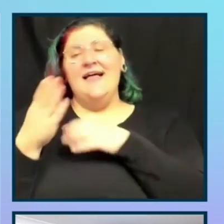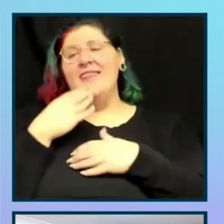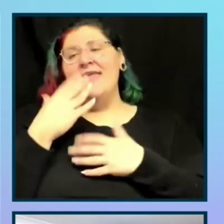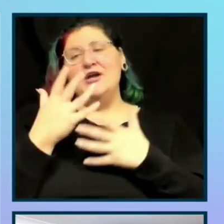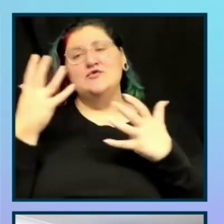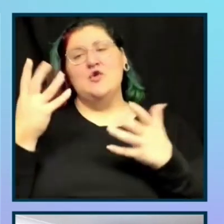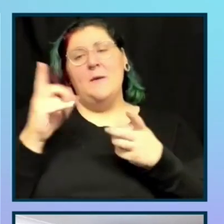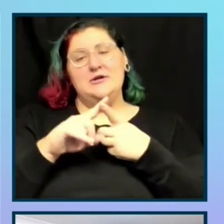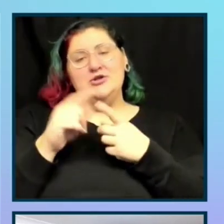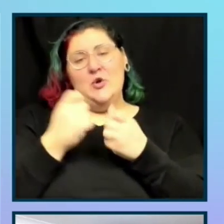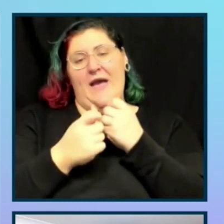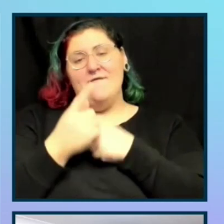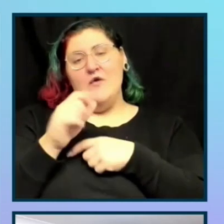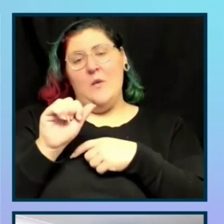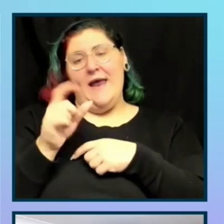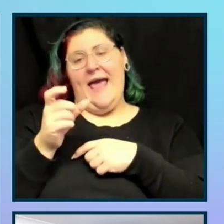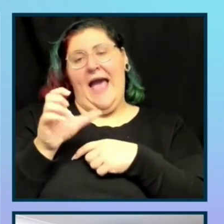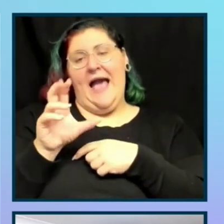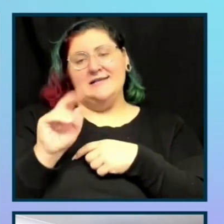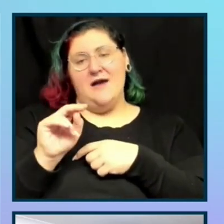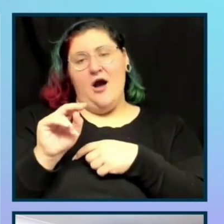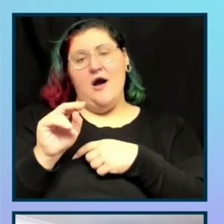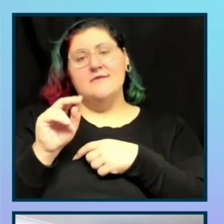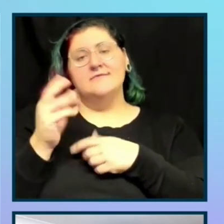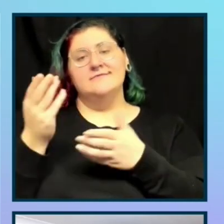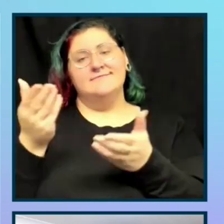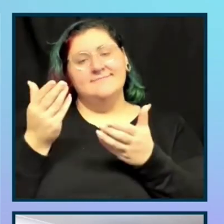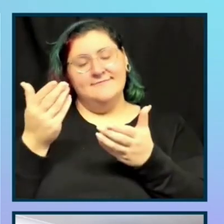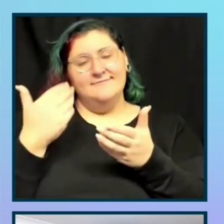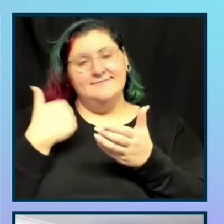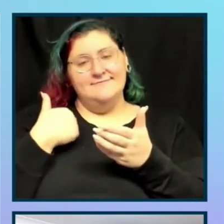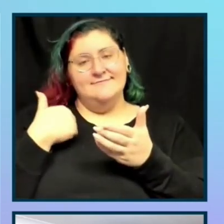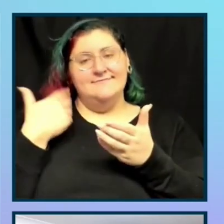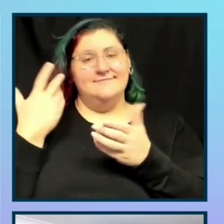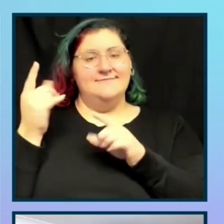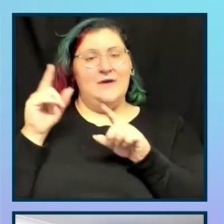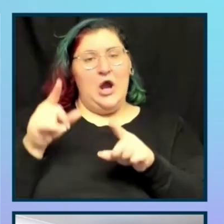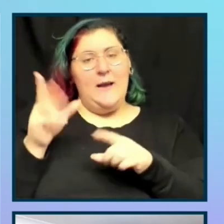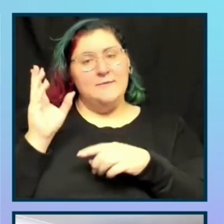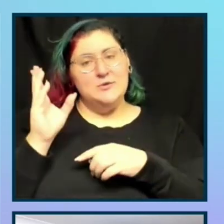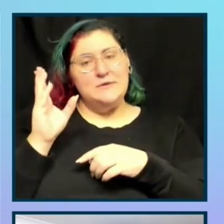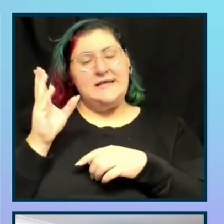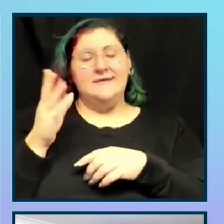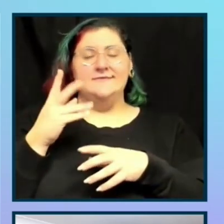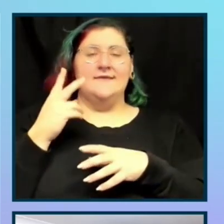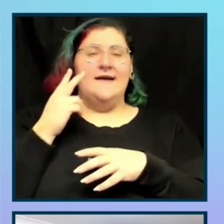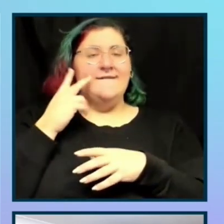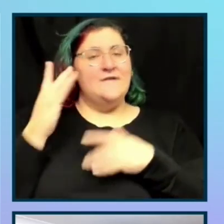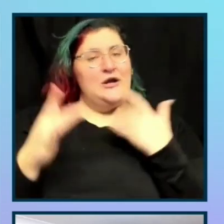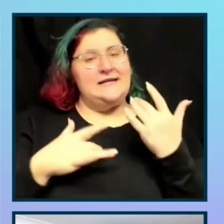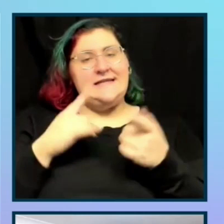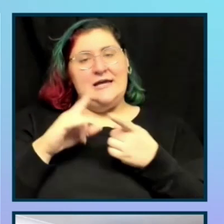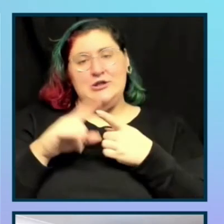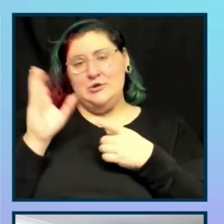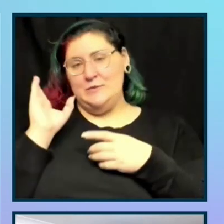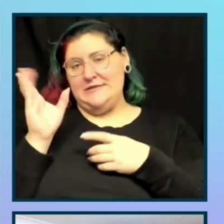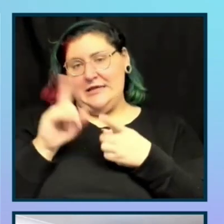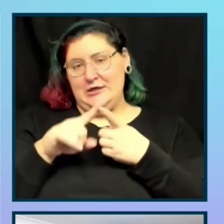and very much looking forward to, you know, presenting this to you today. Now, as for who I am,